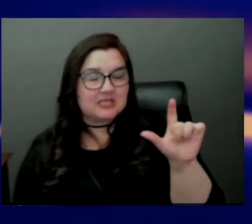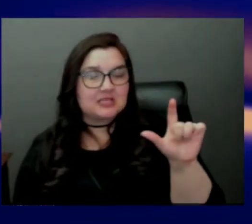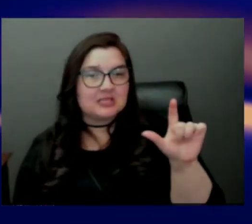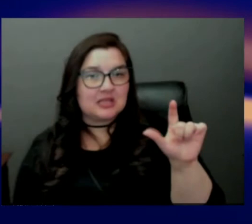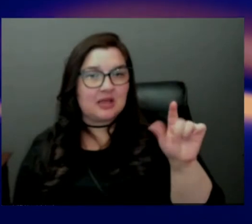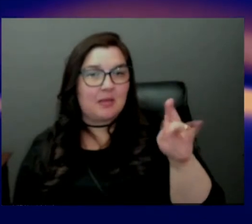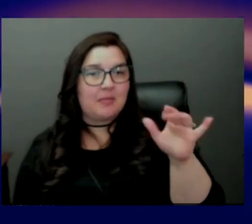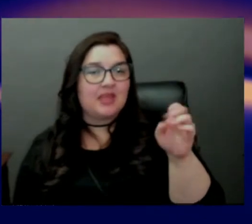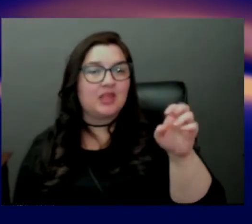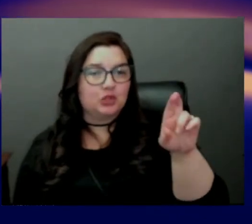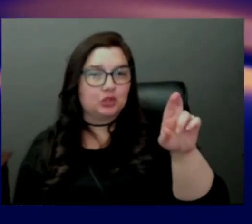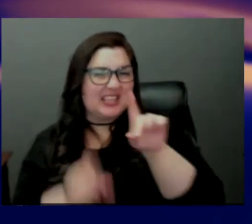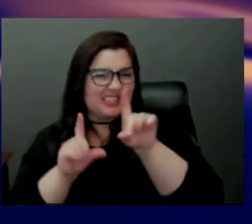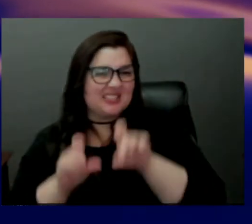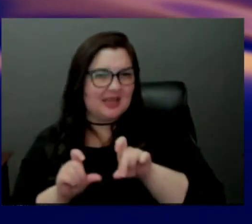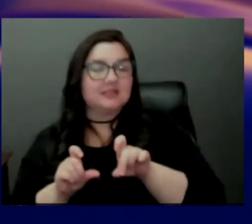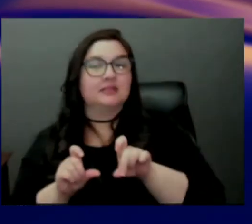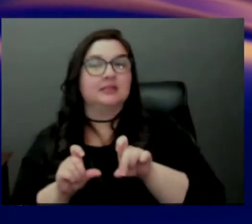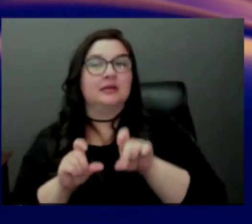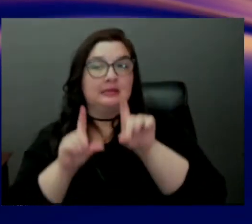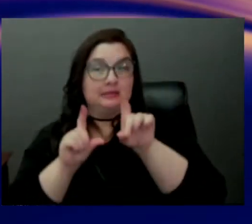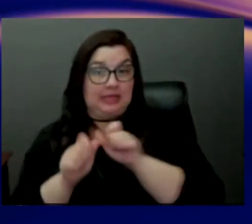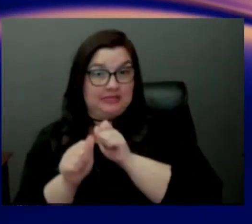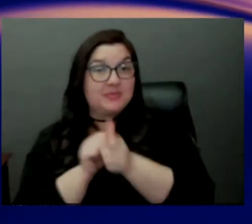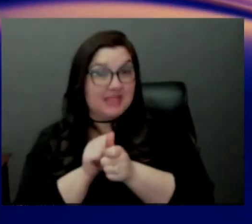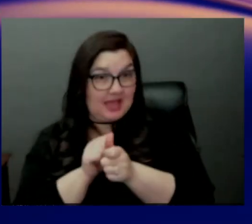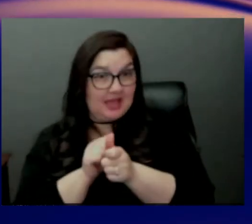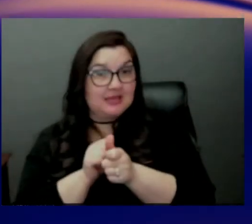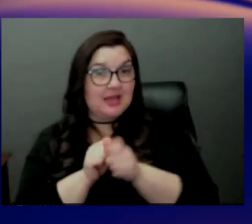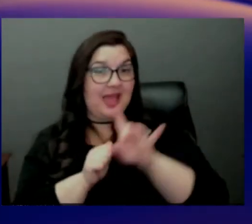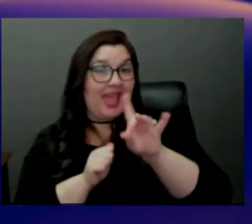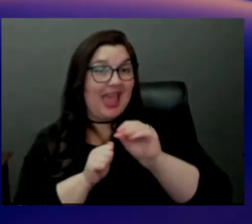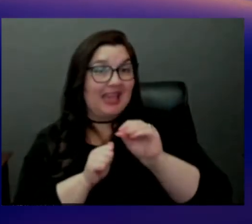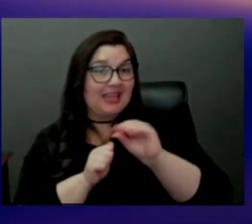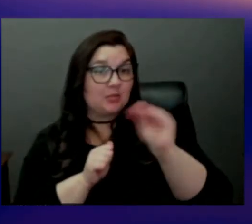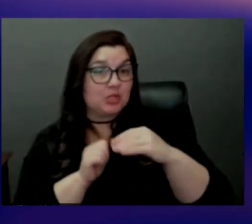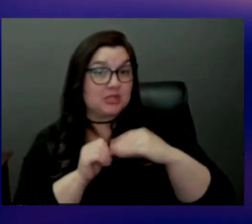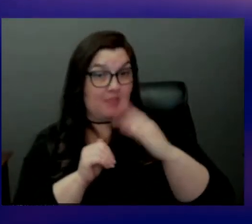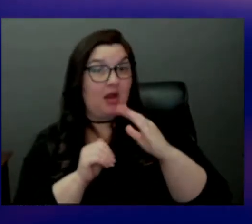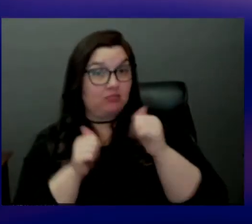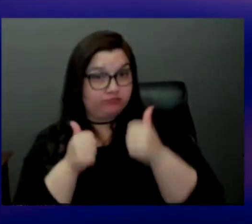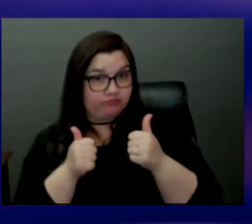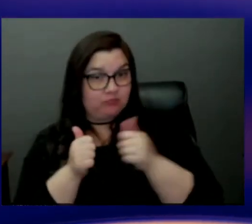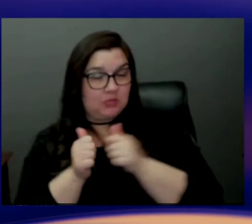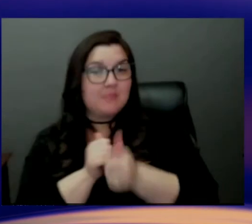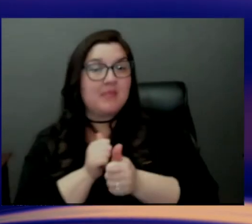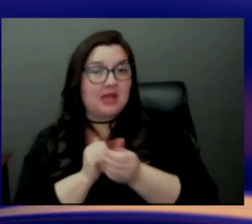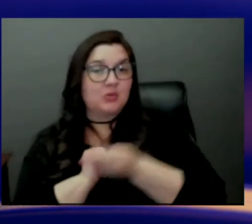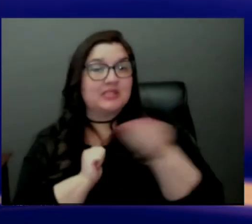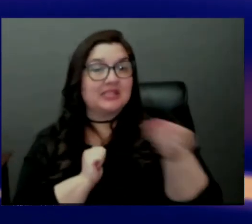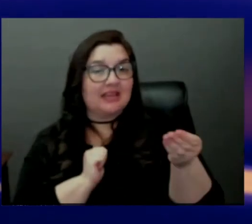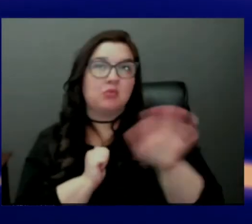Once you pass that assessment with 80% or better, we will send you in five to seven days an email.